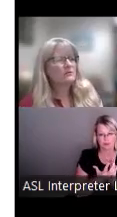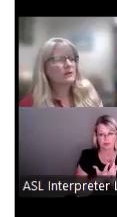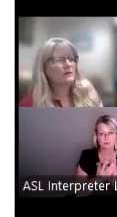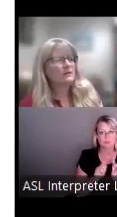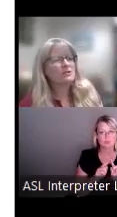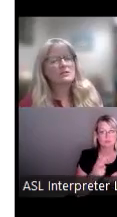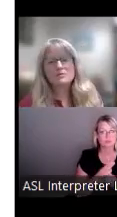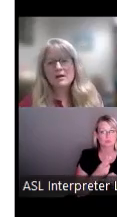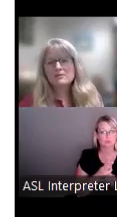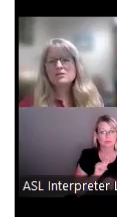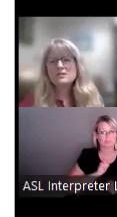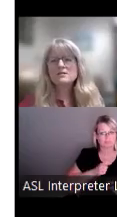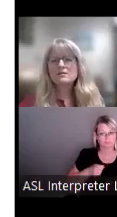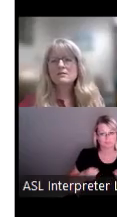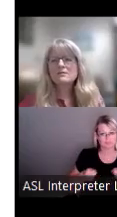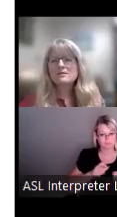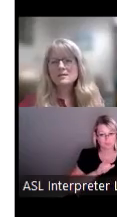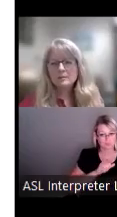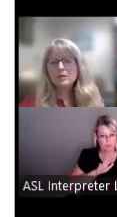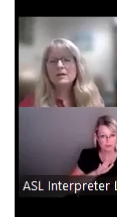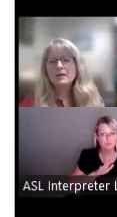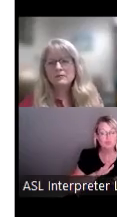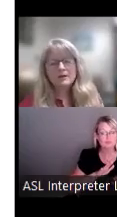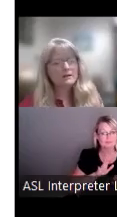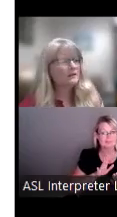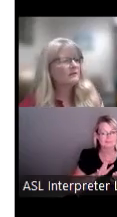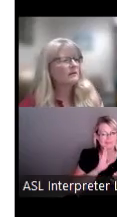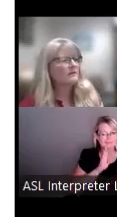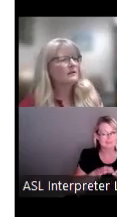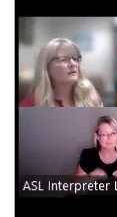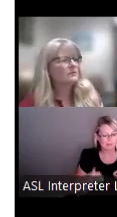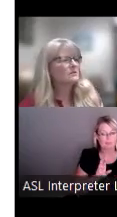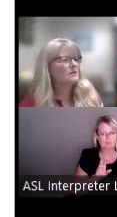self-regulation strategies that are simple and readily available